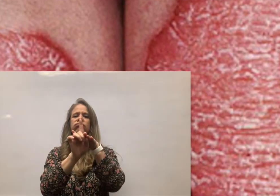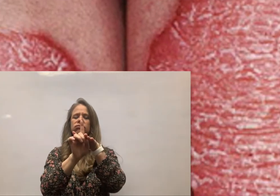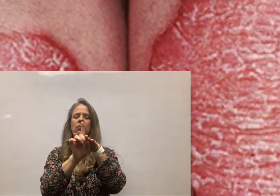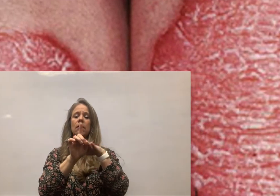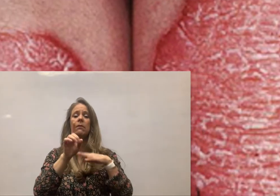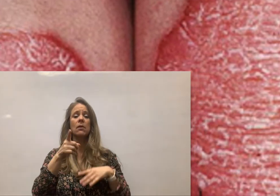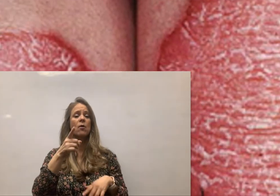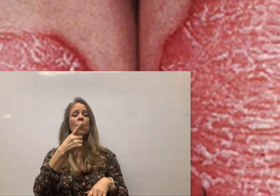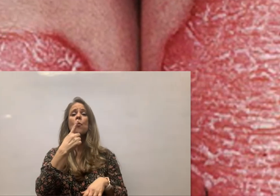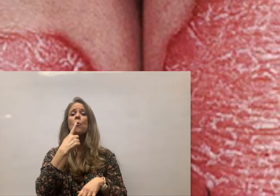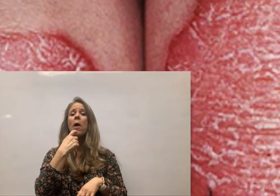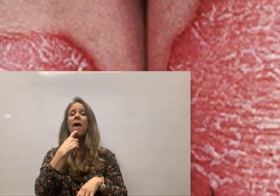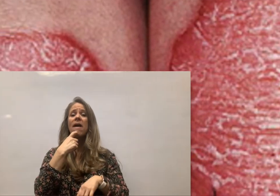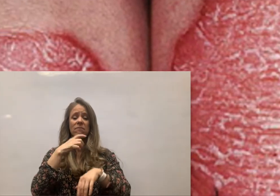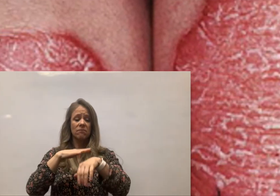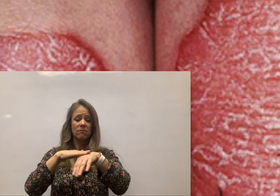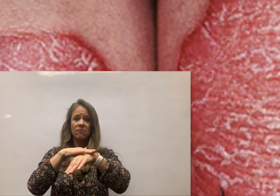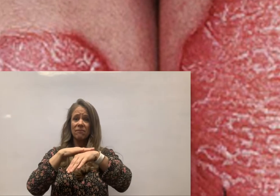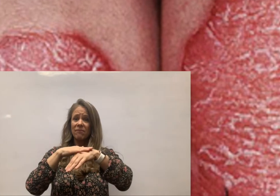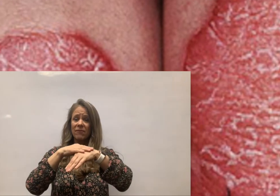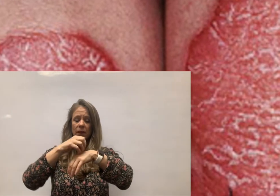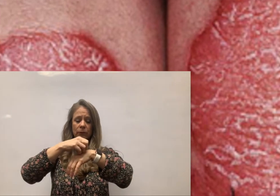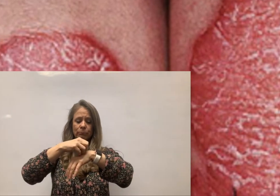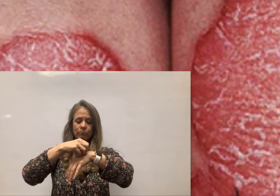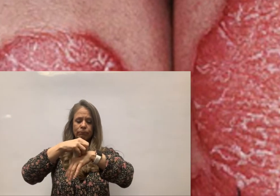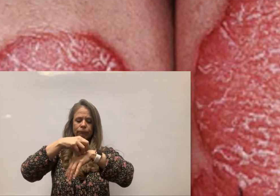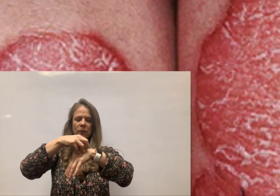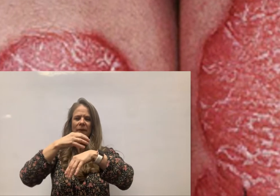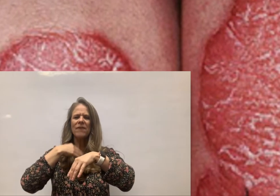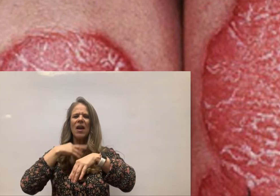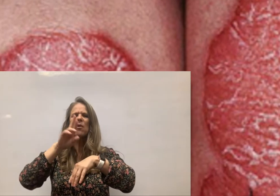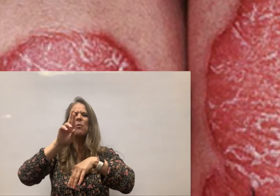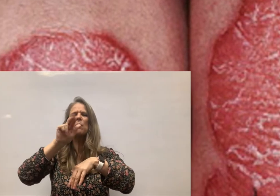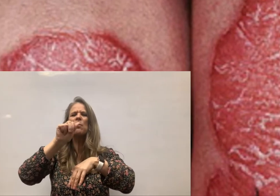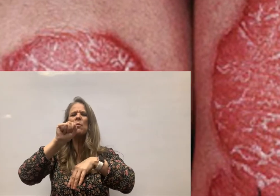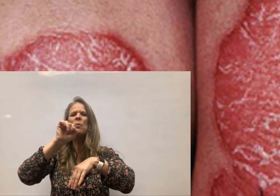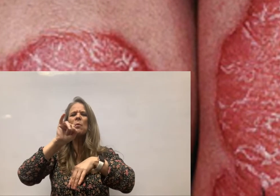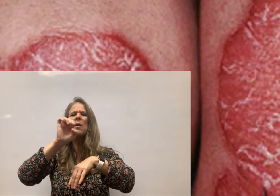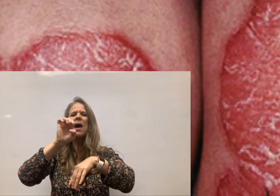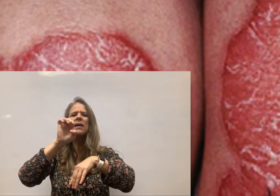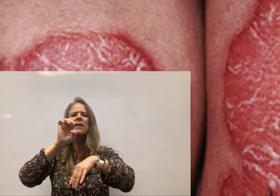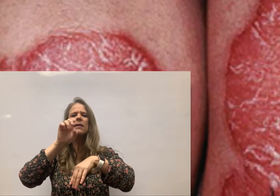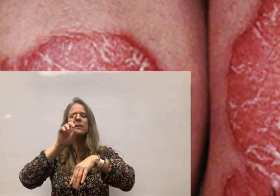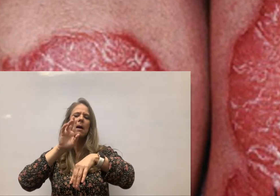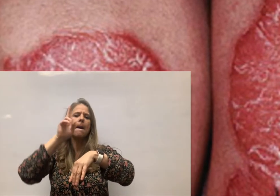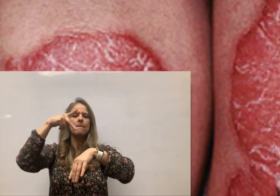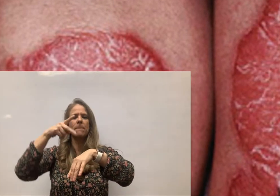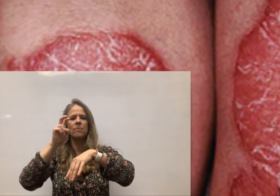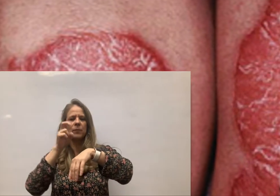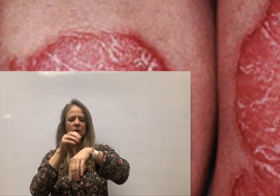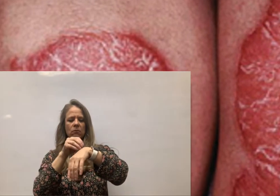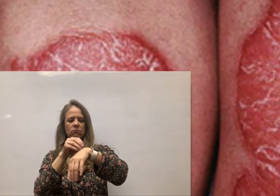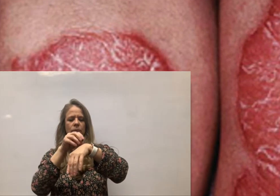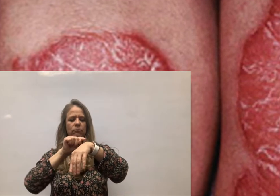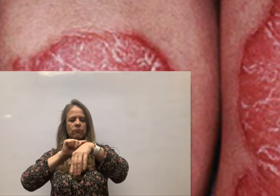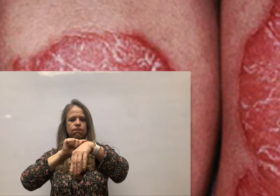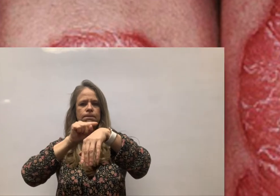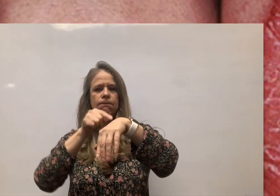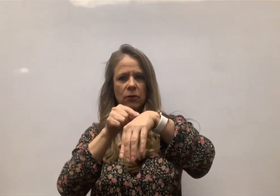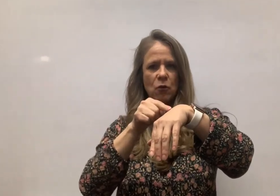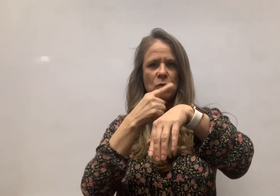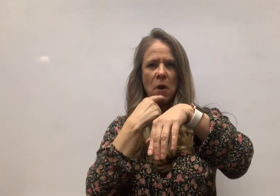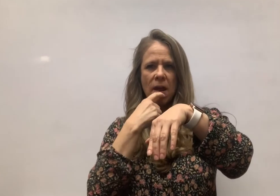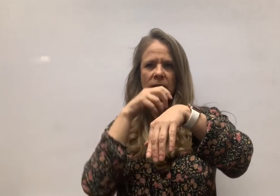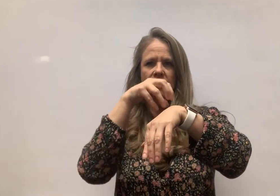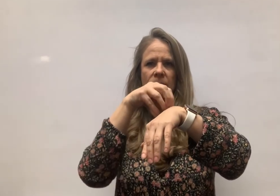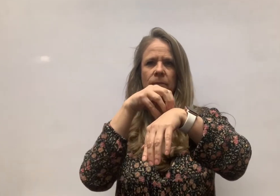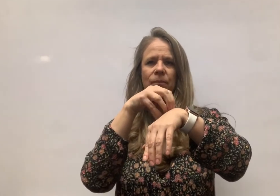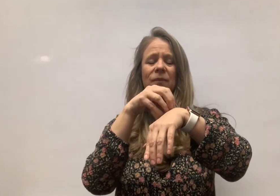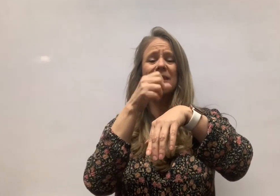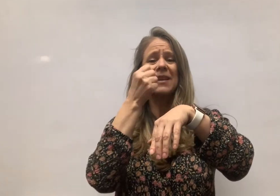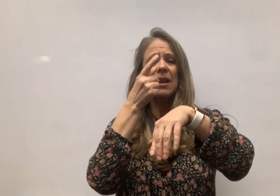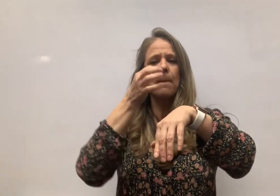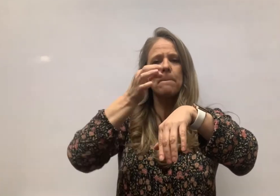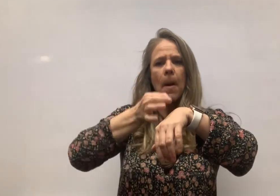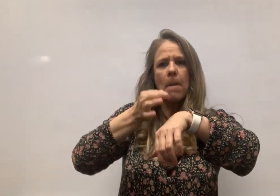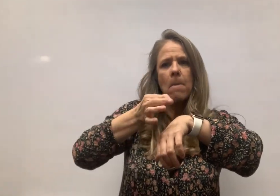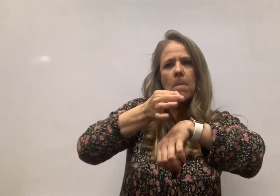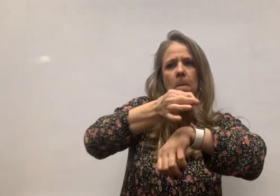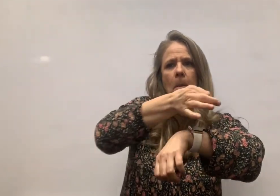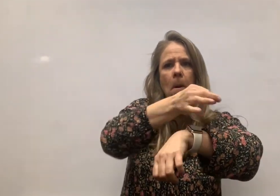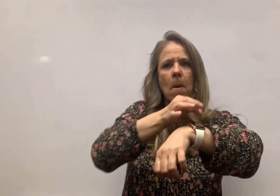as raised, red patches covered with a silvery white